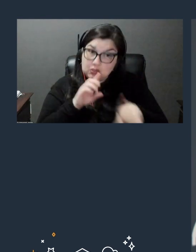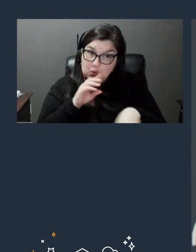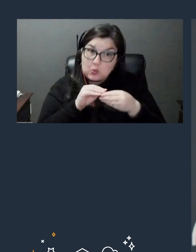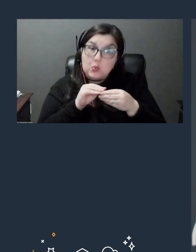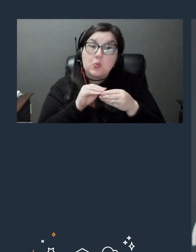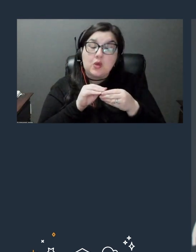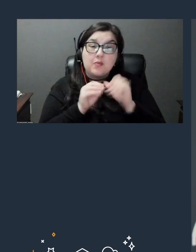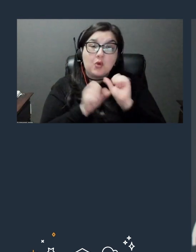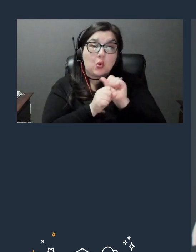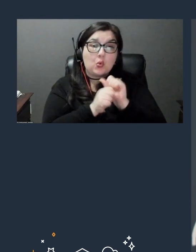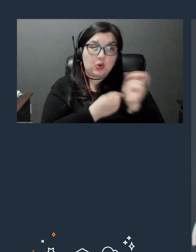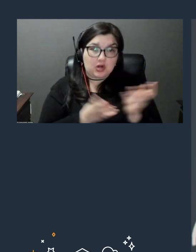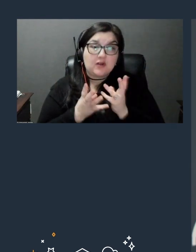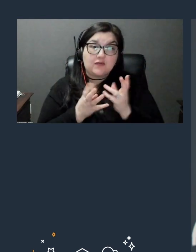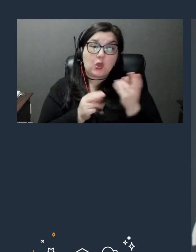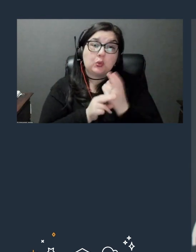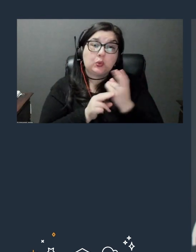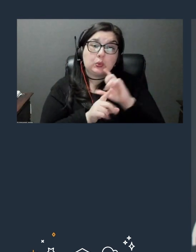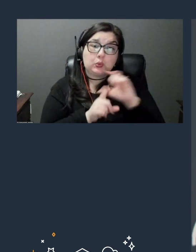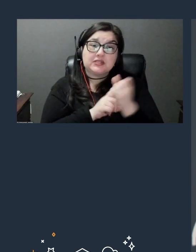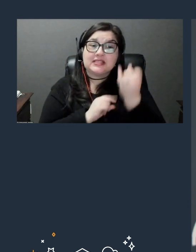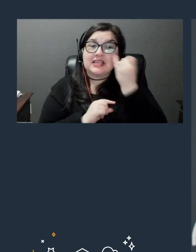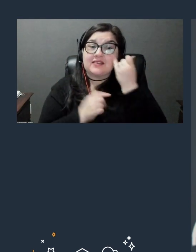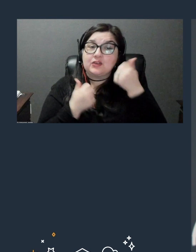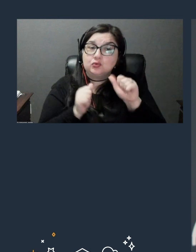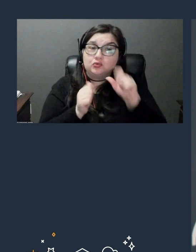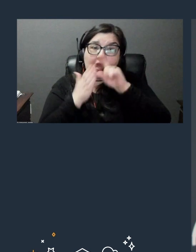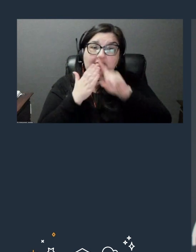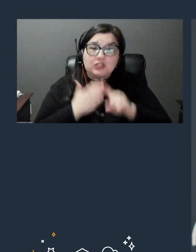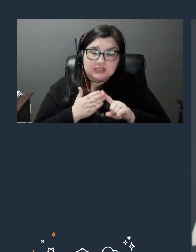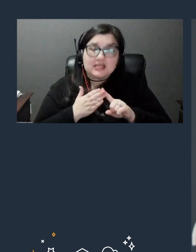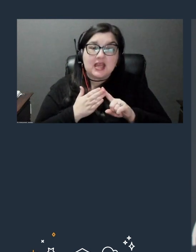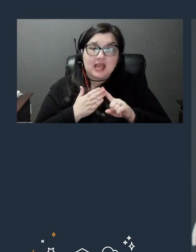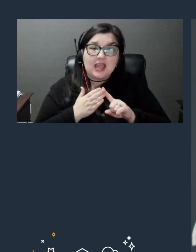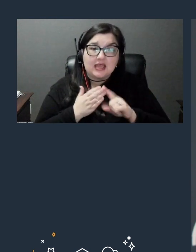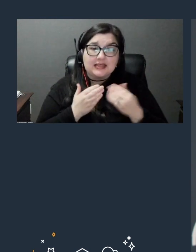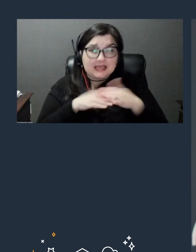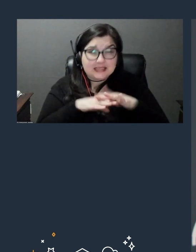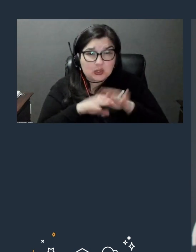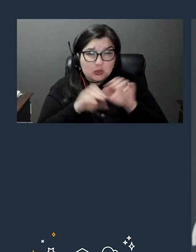would be if you're trying to check the integrity of large objects, which takes a lot of time.